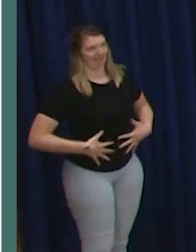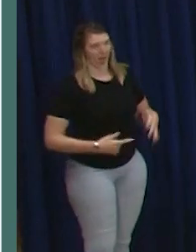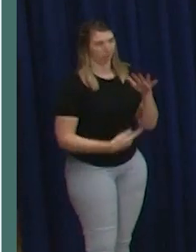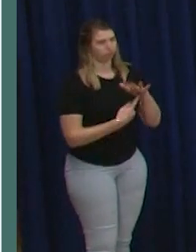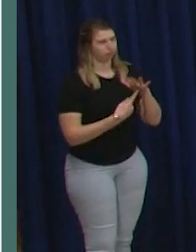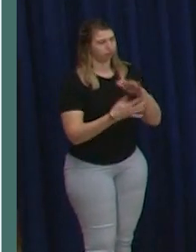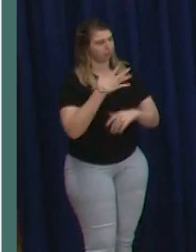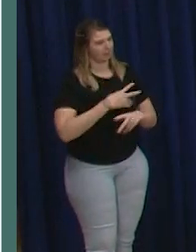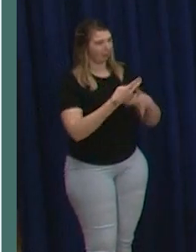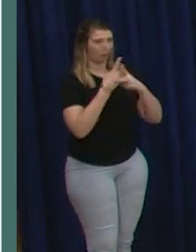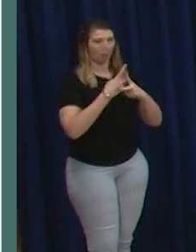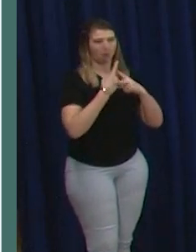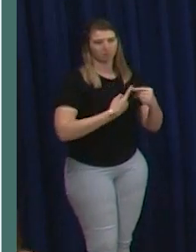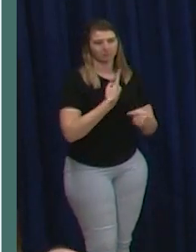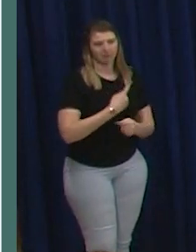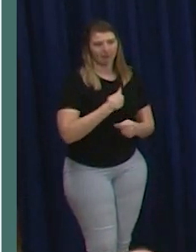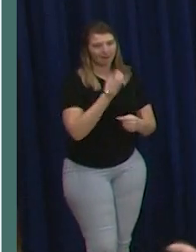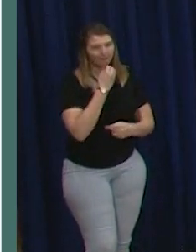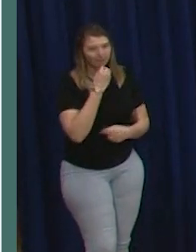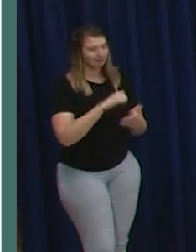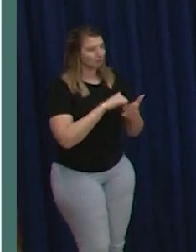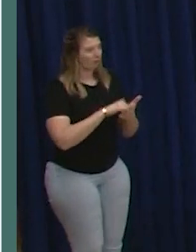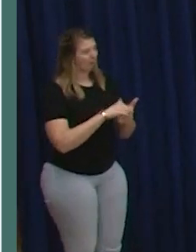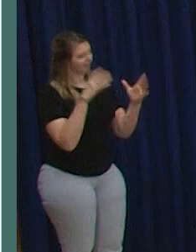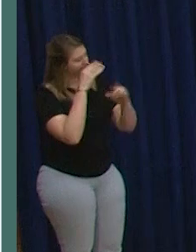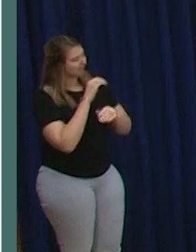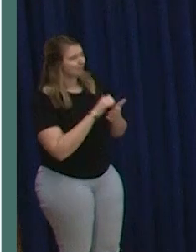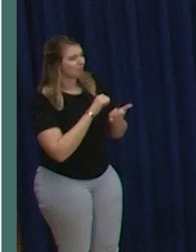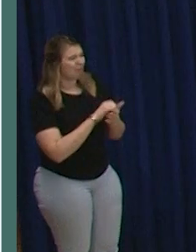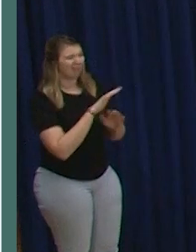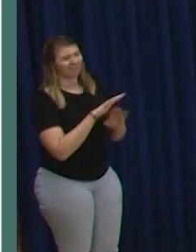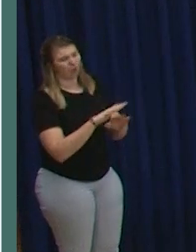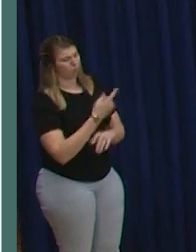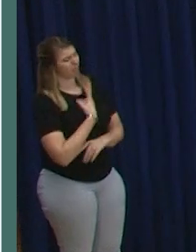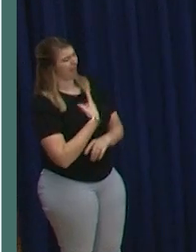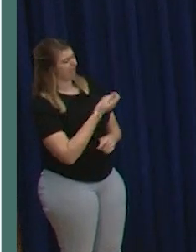eat properly, don't self-medicate okay, don't buy stuff off the internet or get drunk to deal with